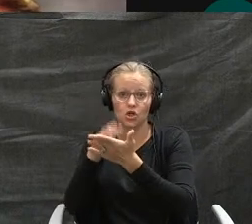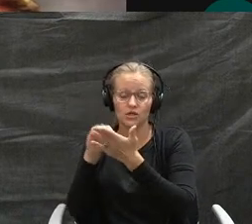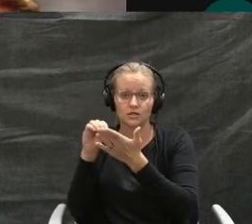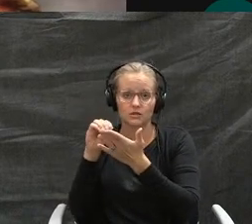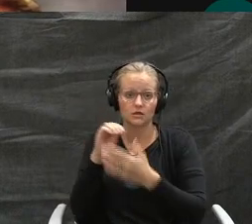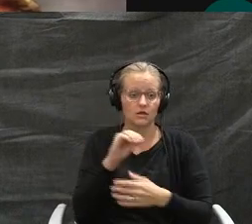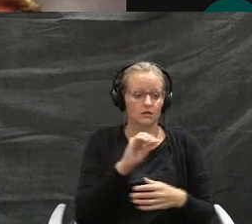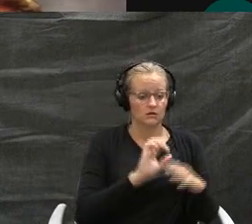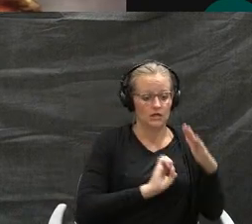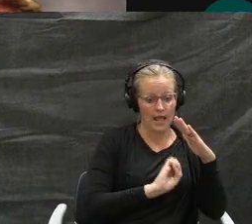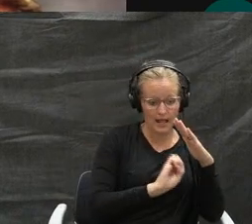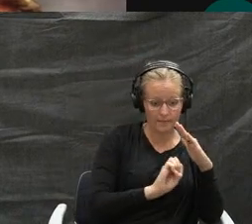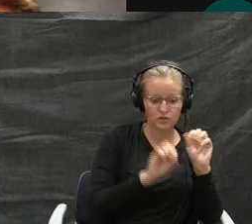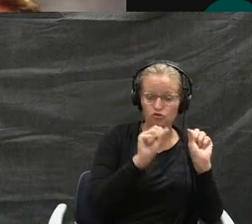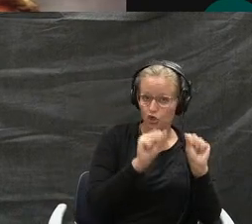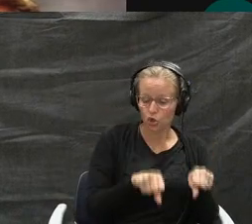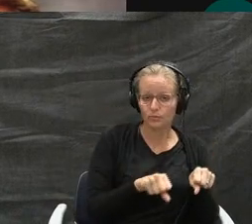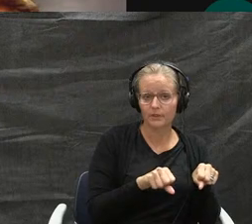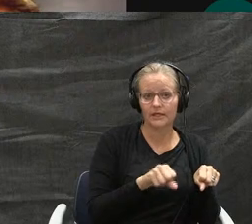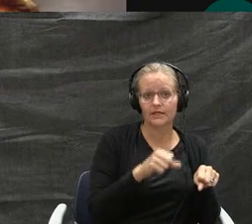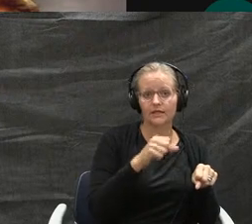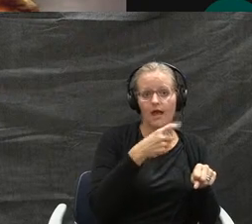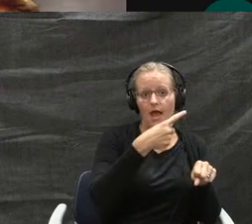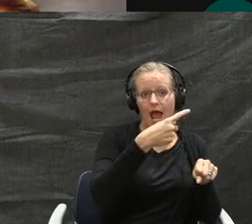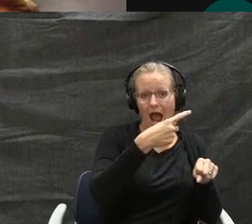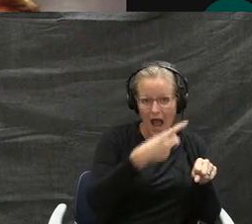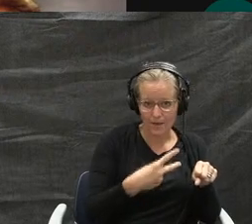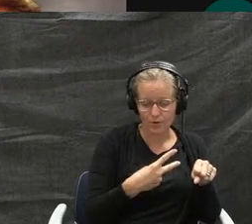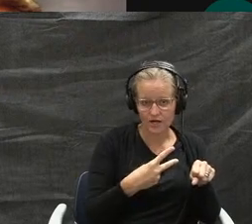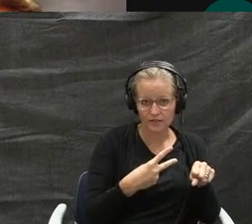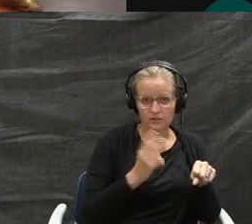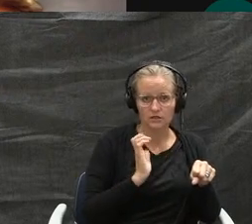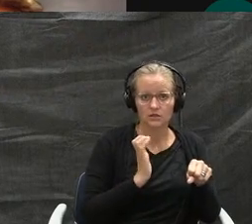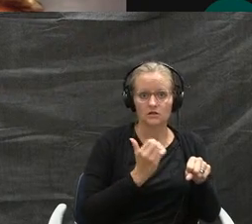And so those three middle levels kind of move that way up to the